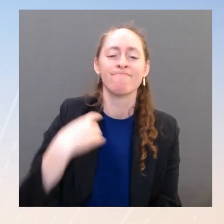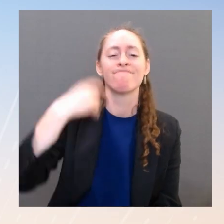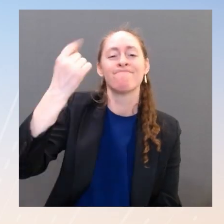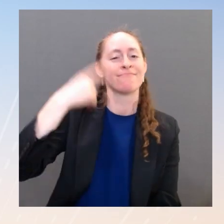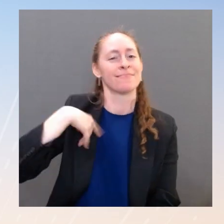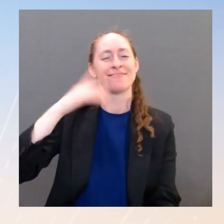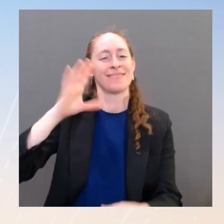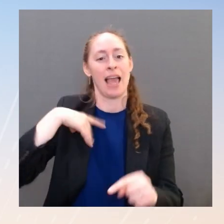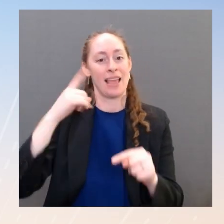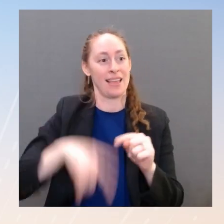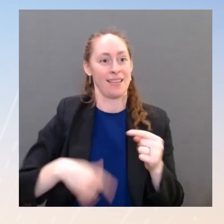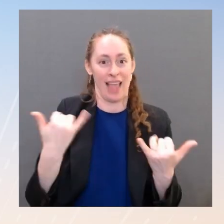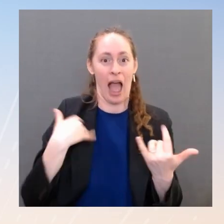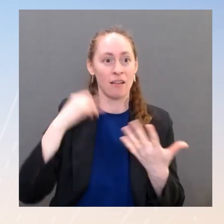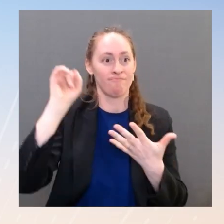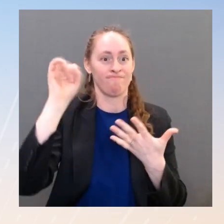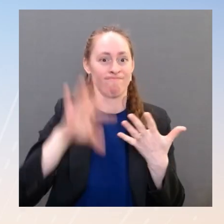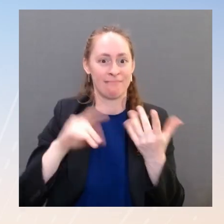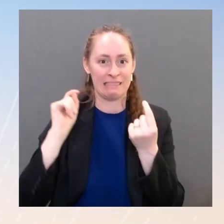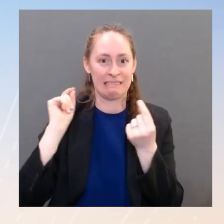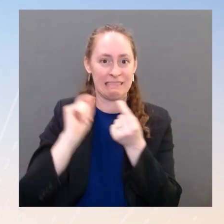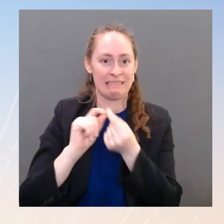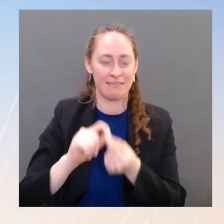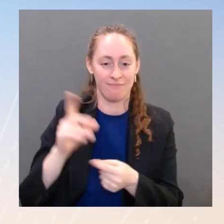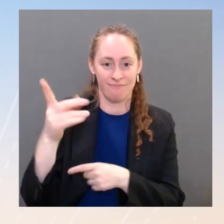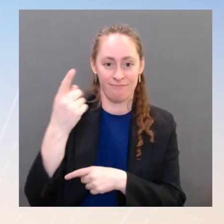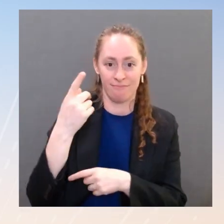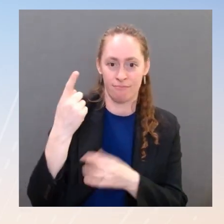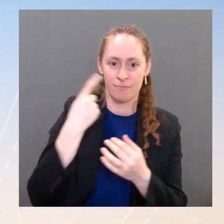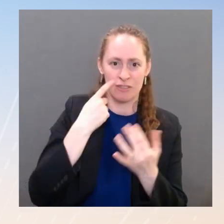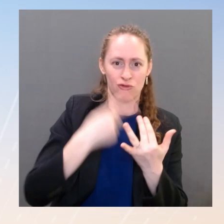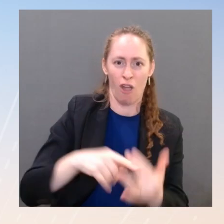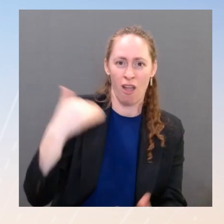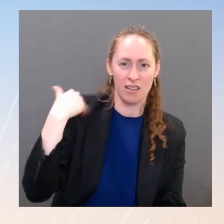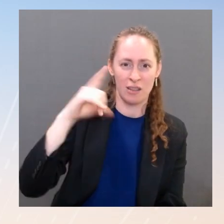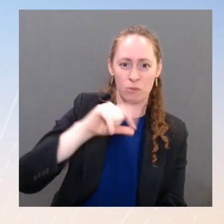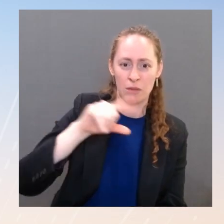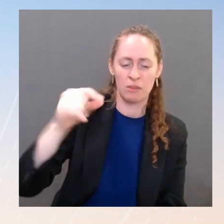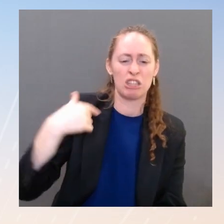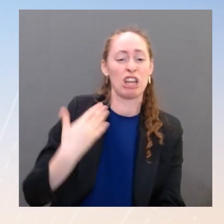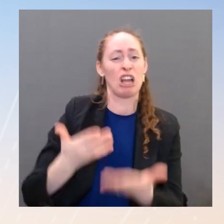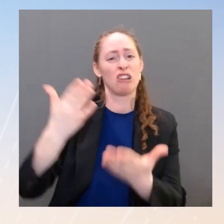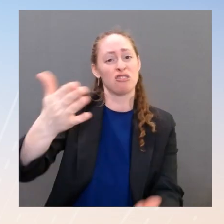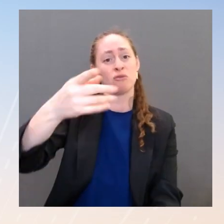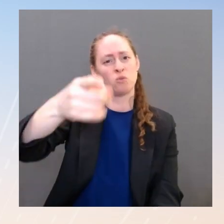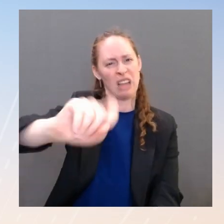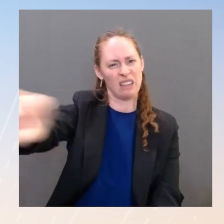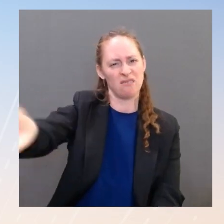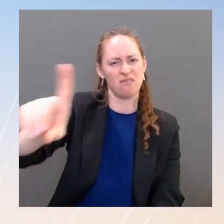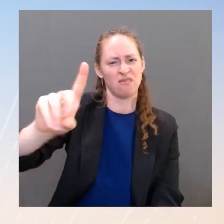And I would point to the Department of Homeland Security if they have more details on any sources they're looking at. The Press: So, this is being run through CISA, then?